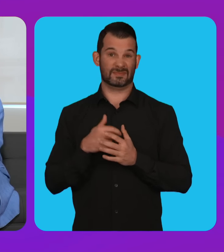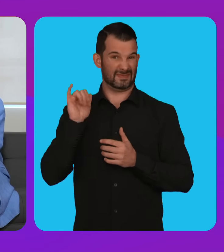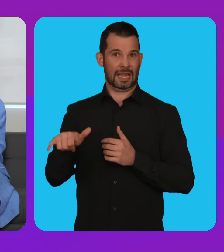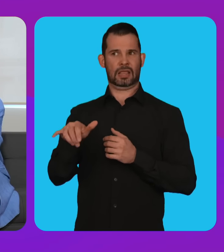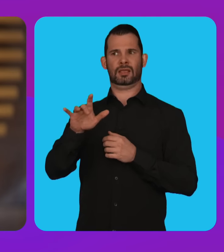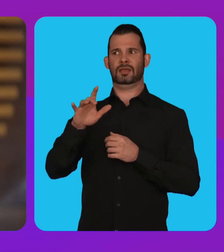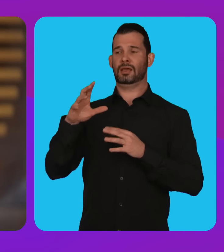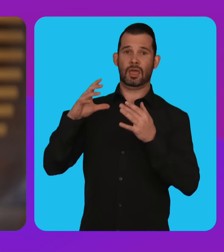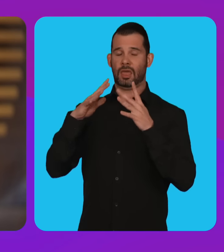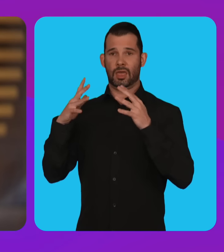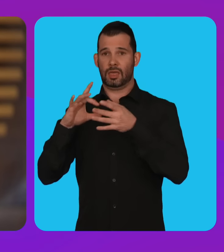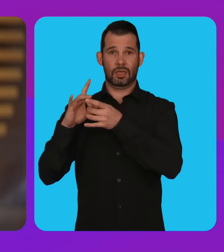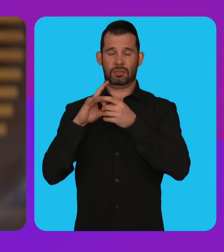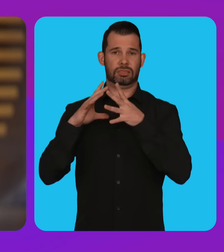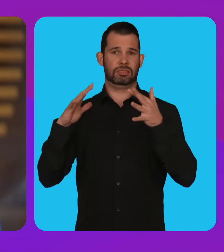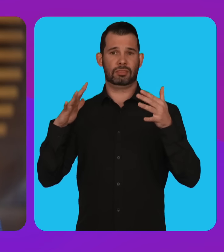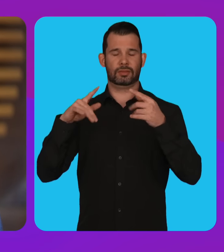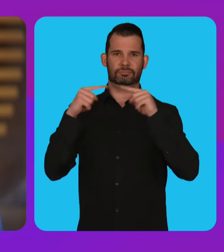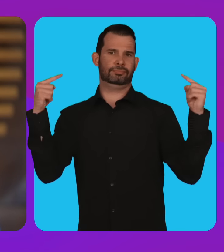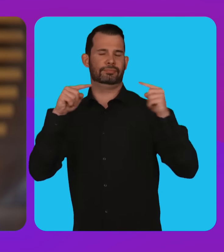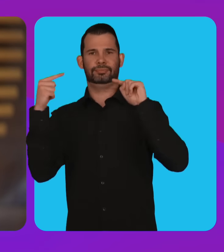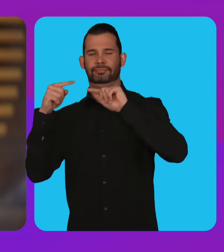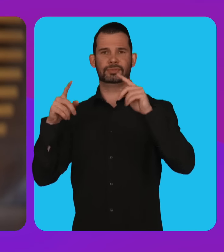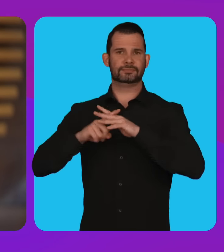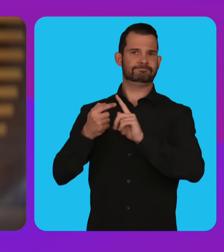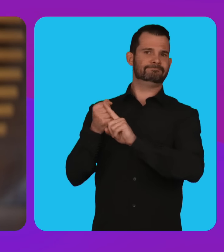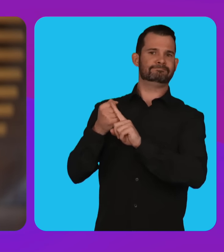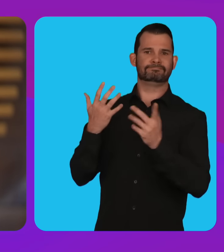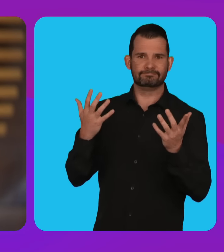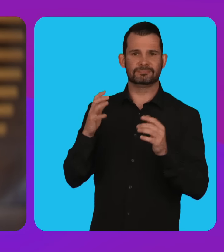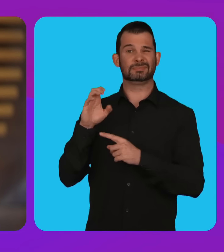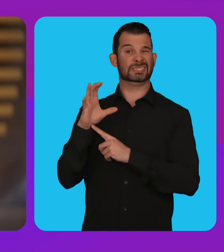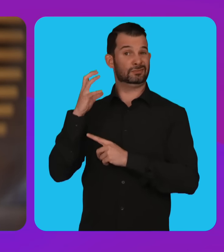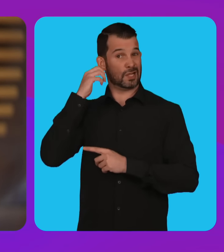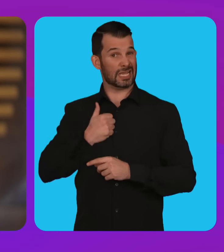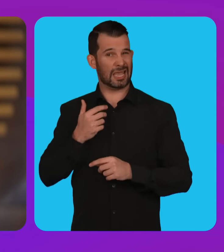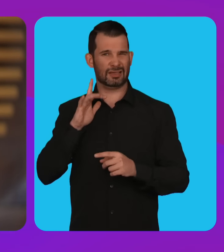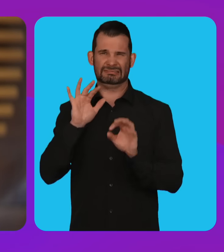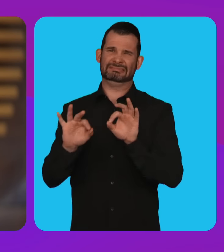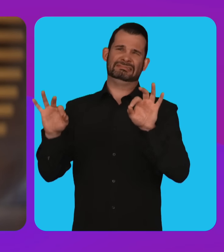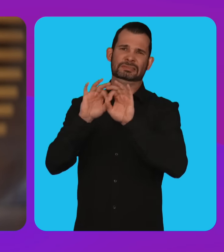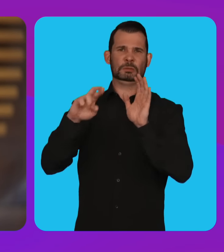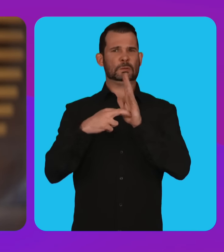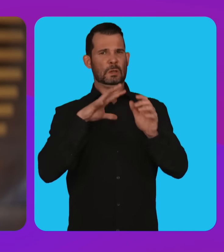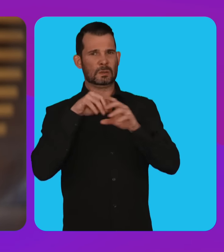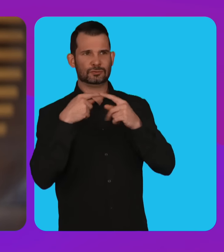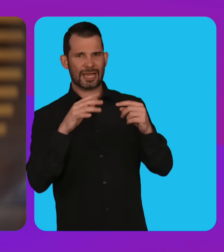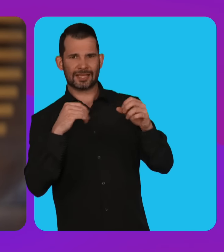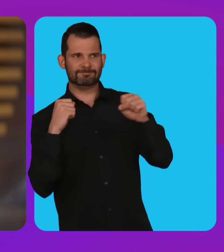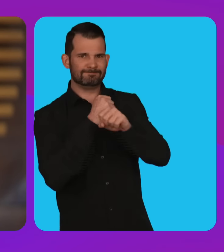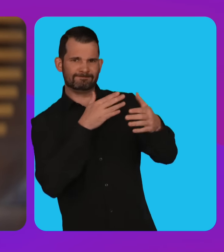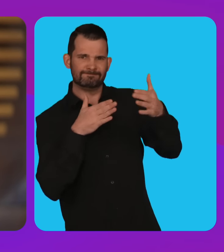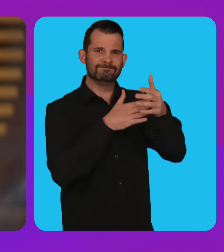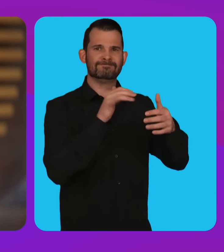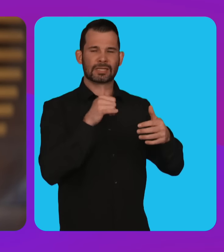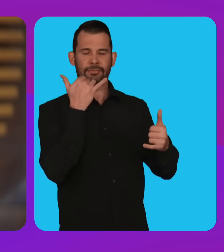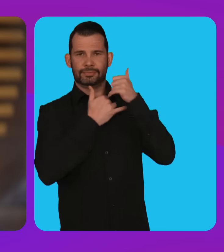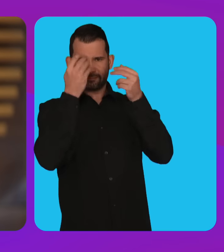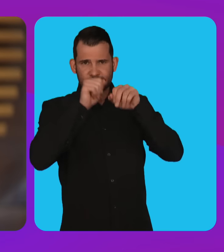That's where the polarization occurs. So CBC/Radio-Canada has a critical role to play in combating disinformation.